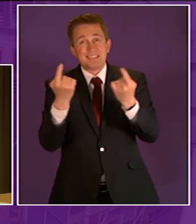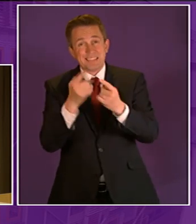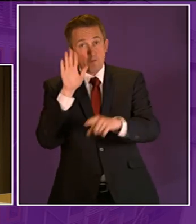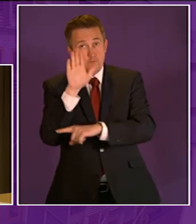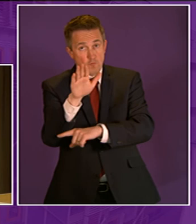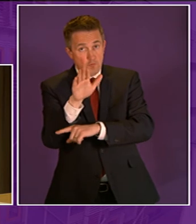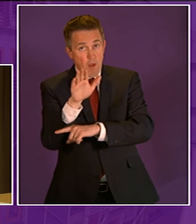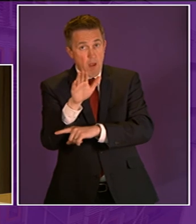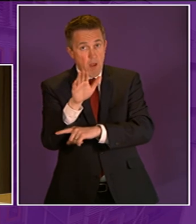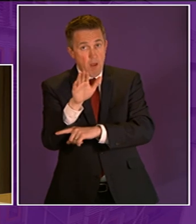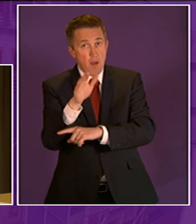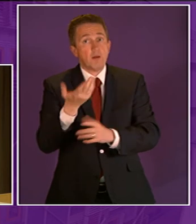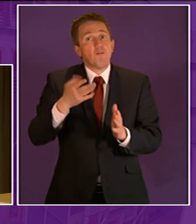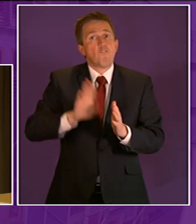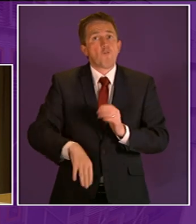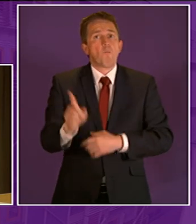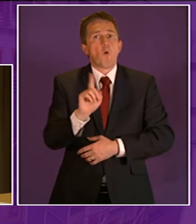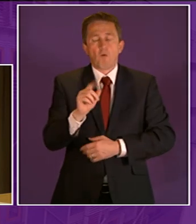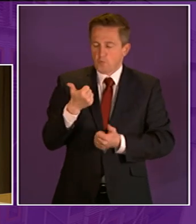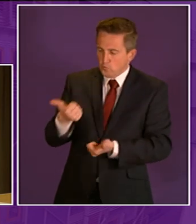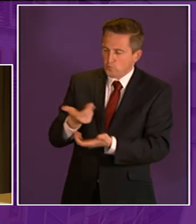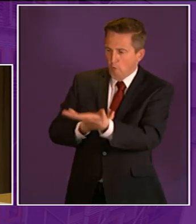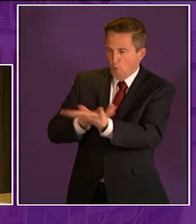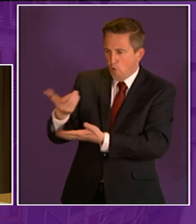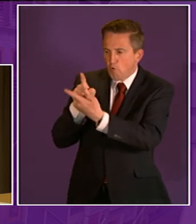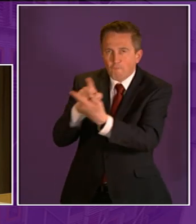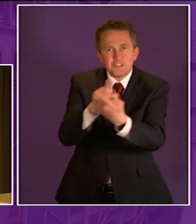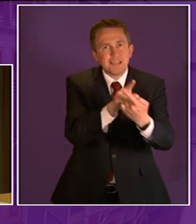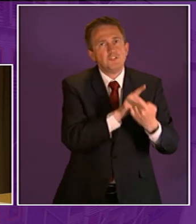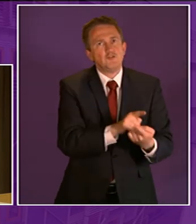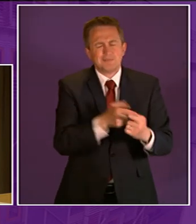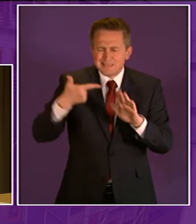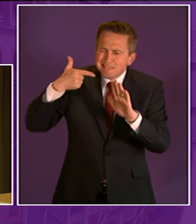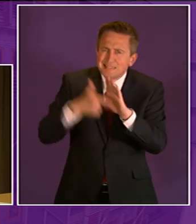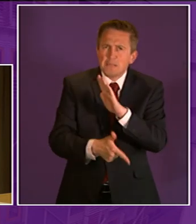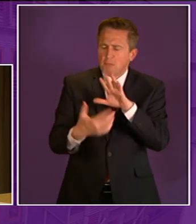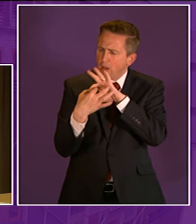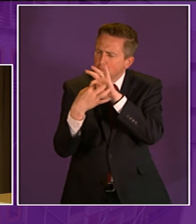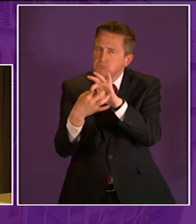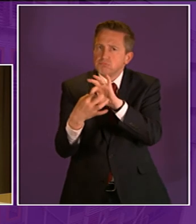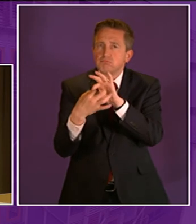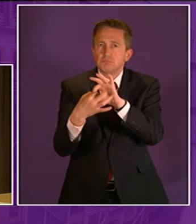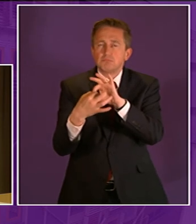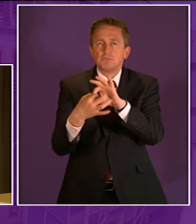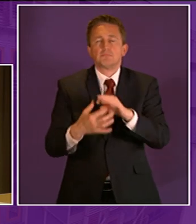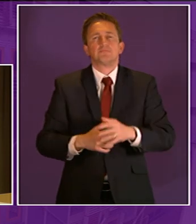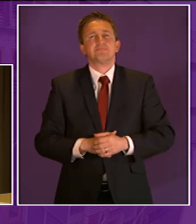out of good conversations and the deeper reflection that follows them.